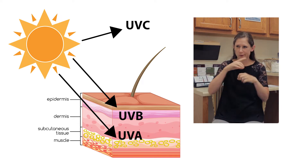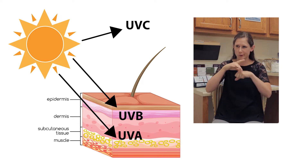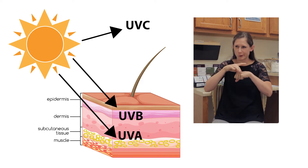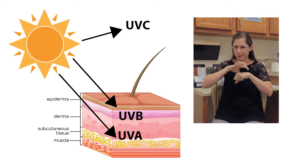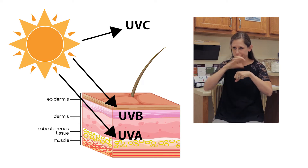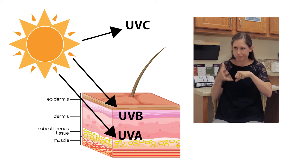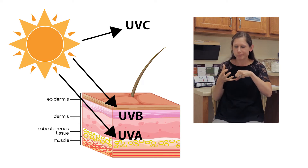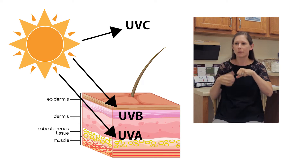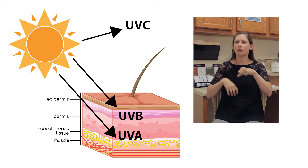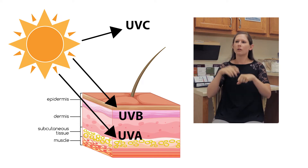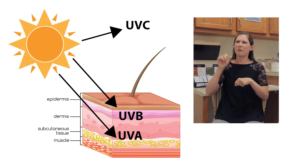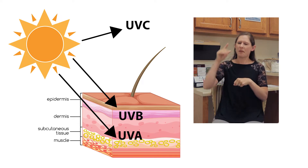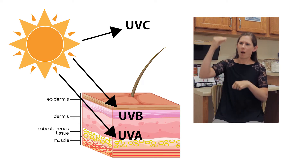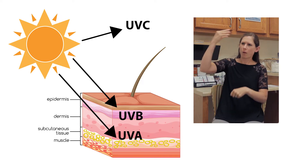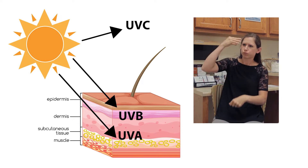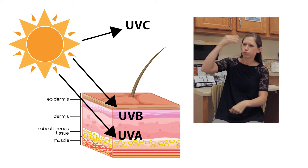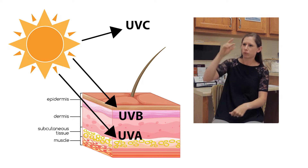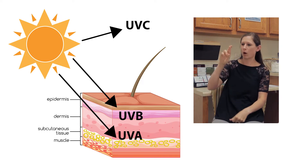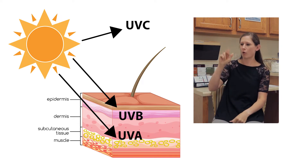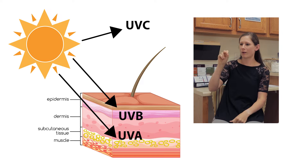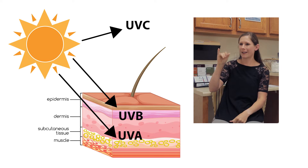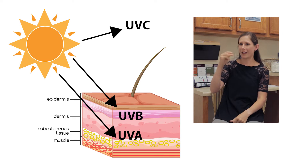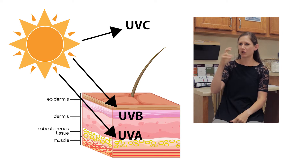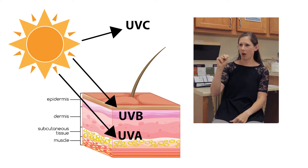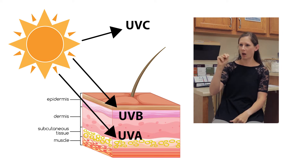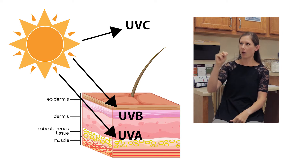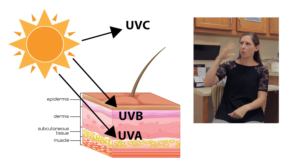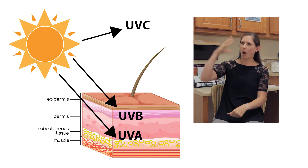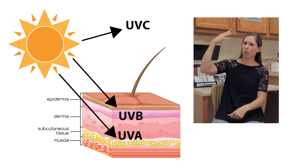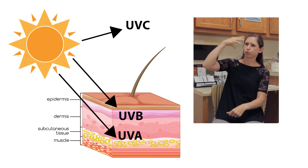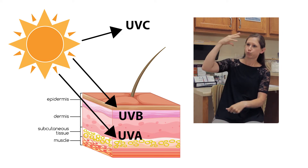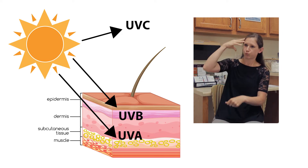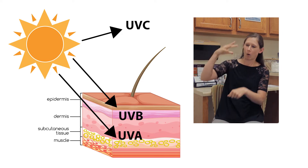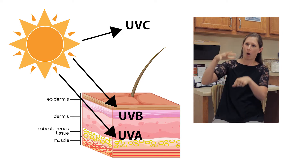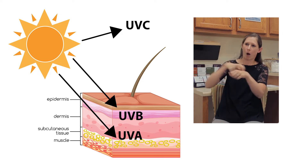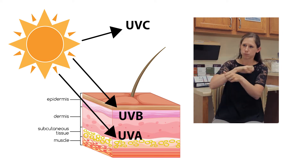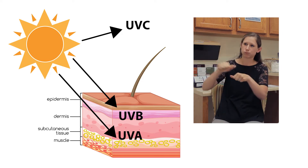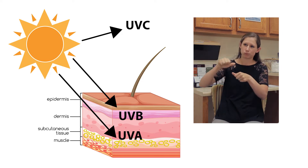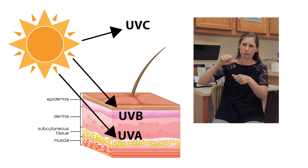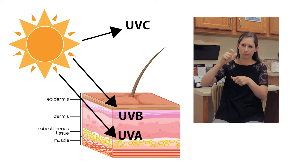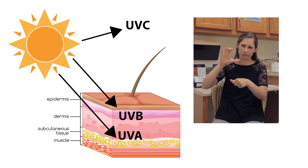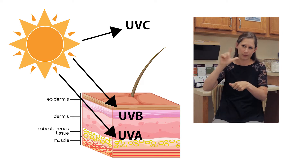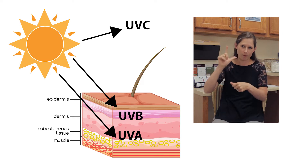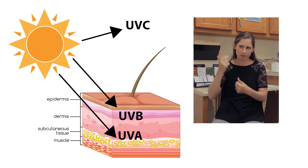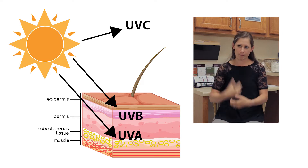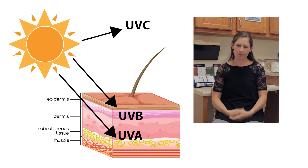But that radiation causes the damage to the cells.